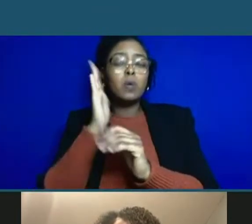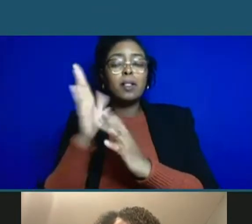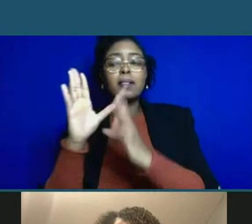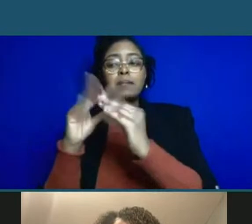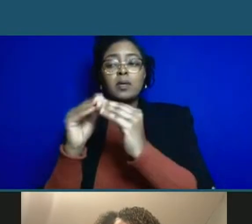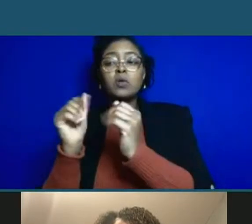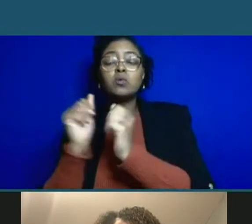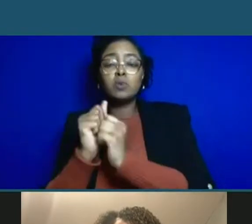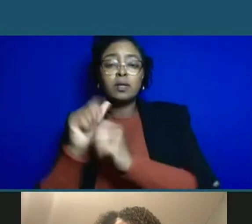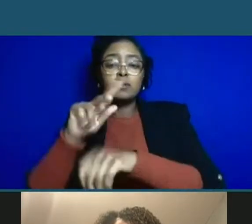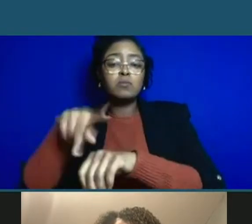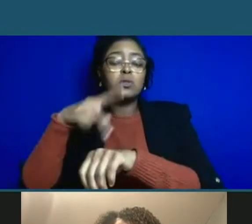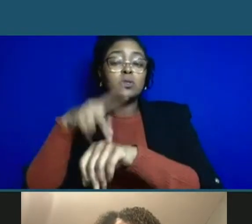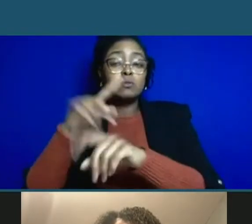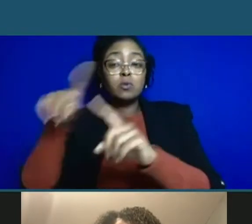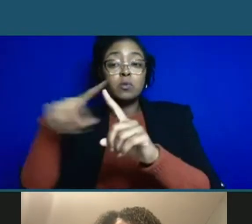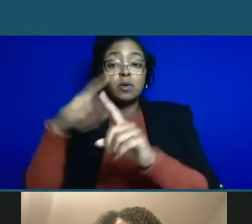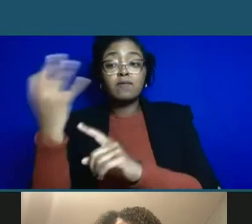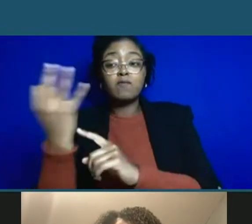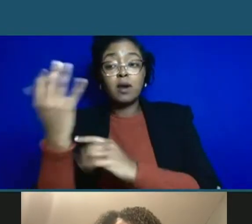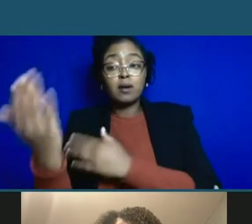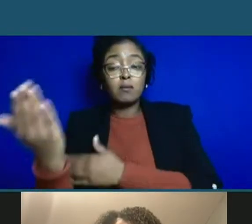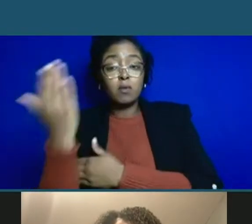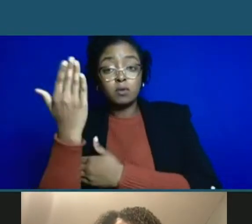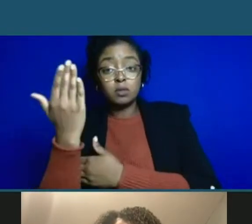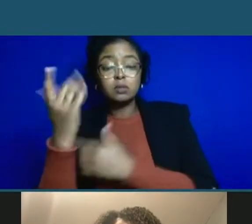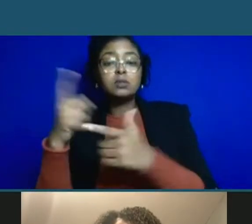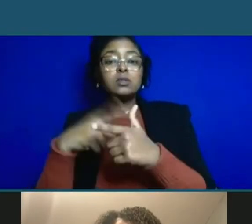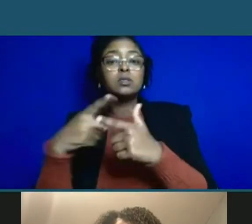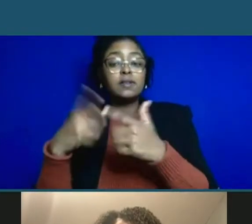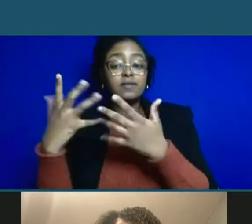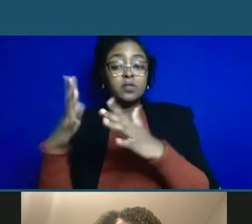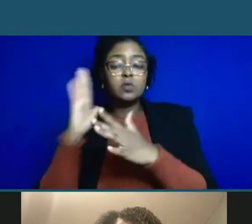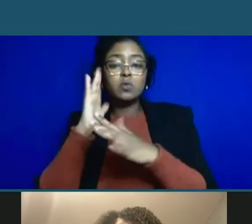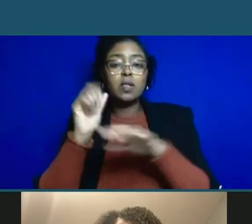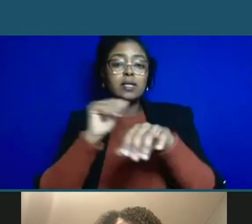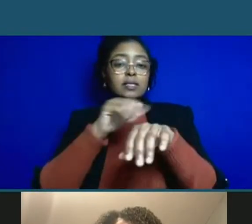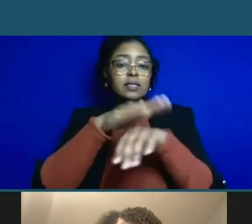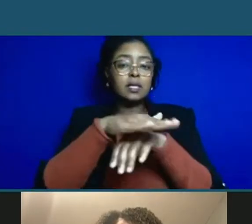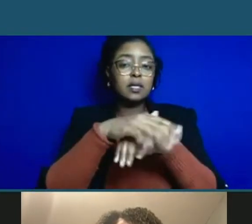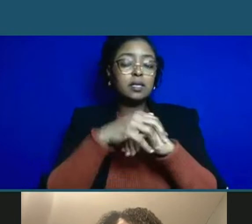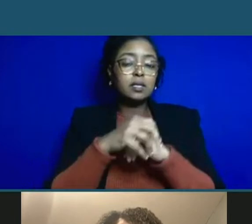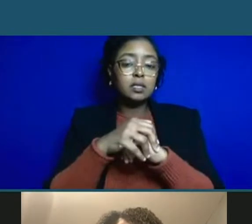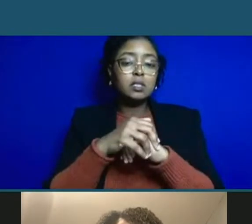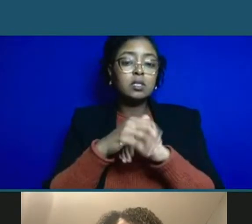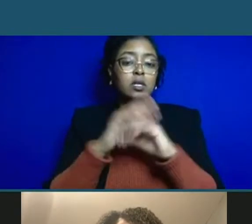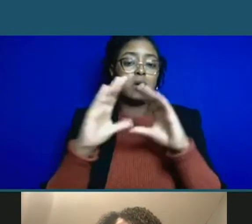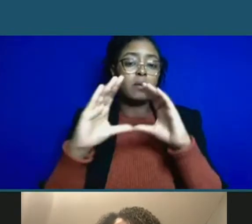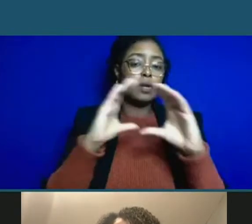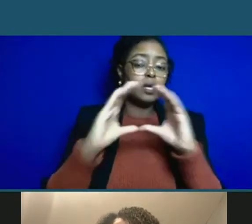be sending out we're meeting is, Damon said we're meeting with the principles on Friday